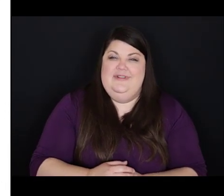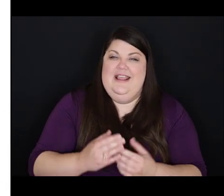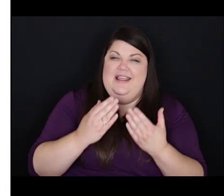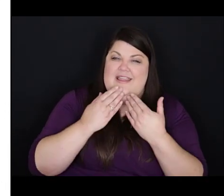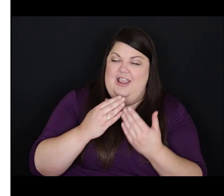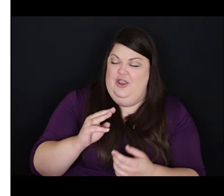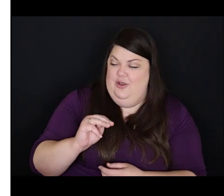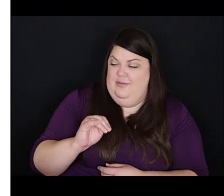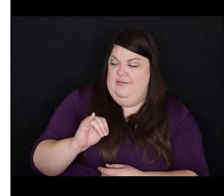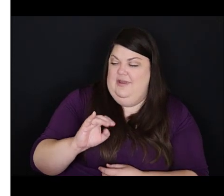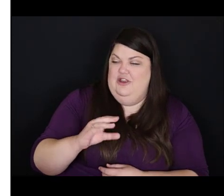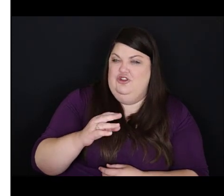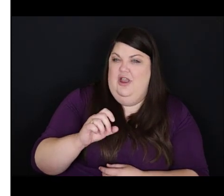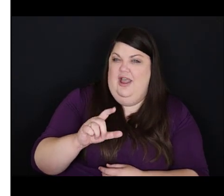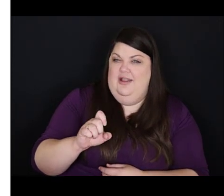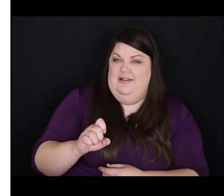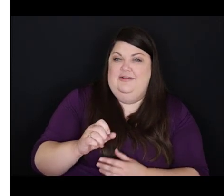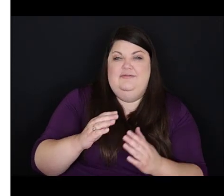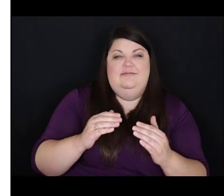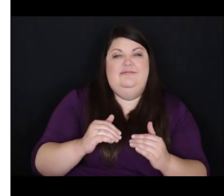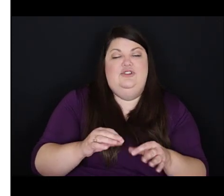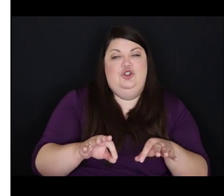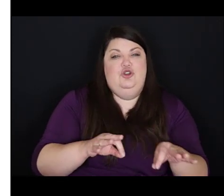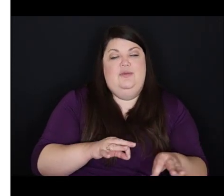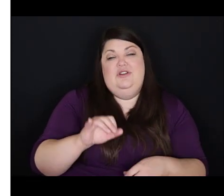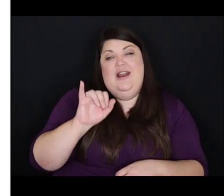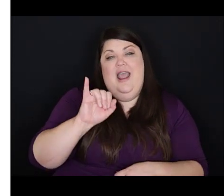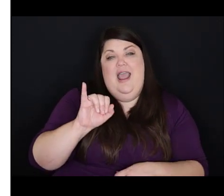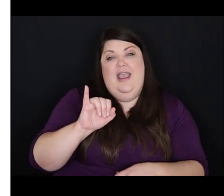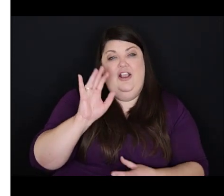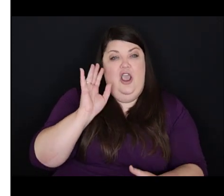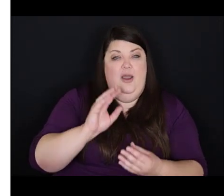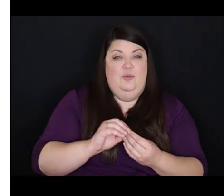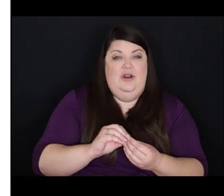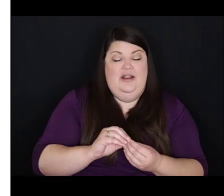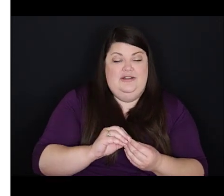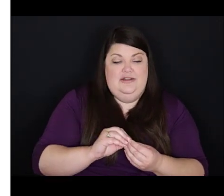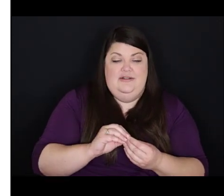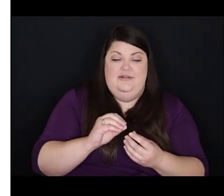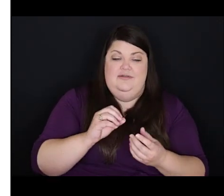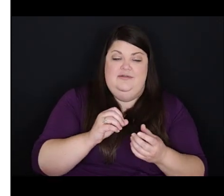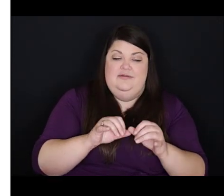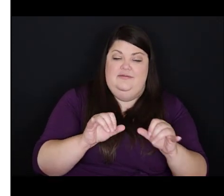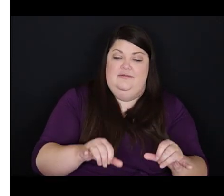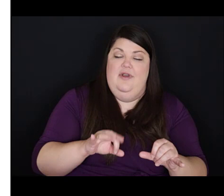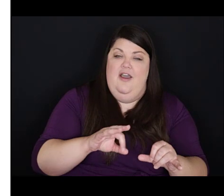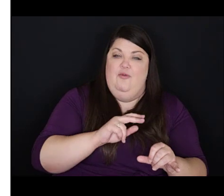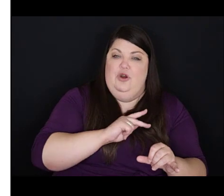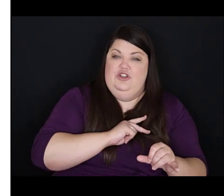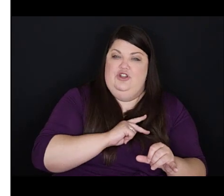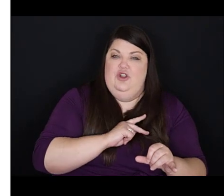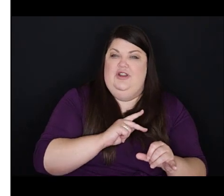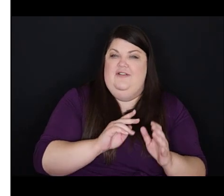Moving on to Description (i) - the Comprehensive System of Personnel Development (CSPD). This